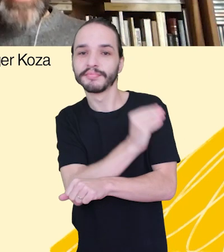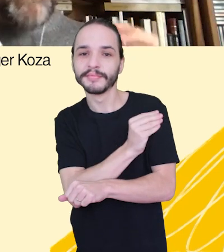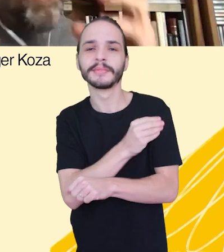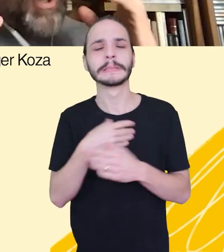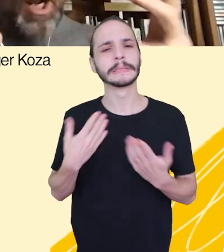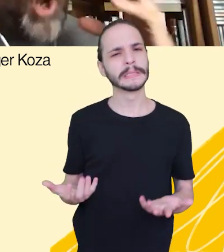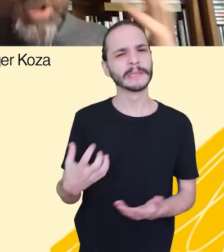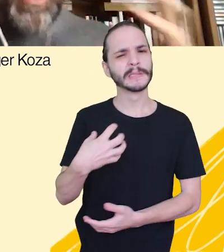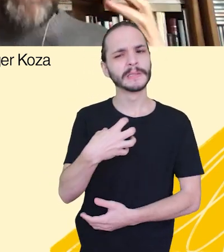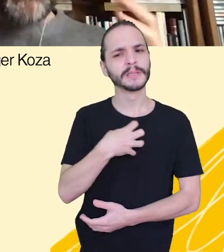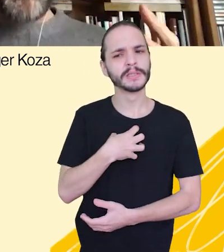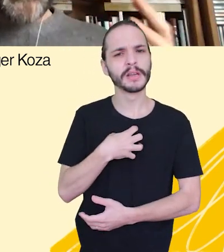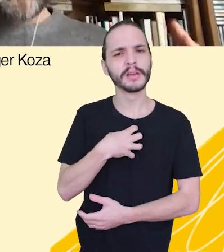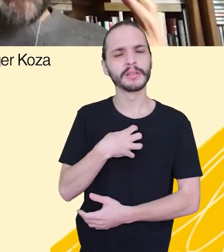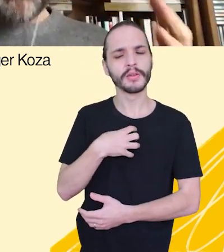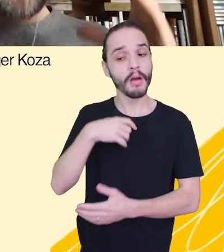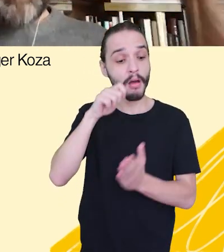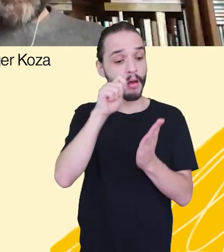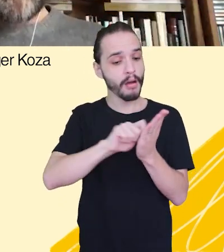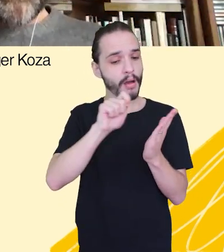you have thought a lot about what is about to be.